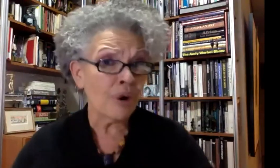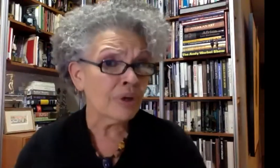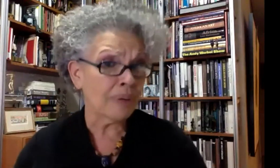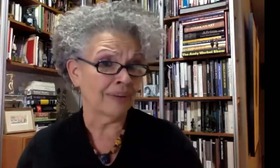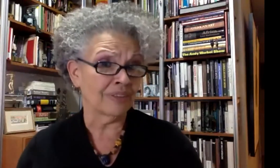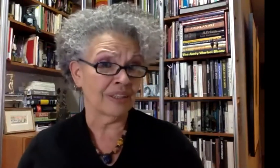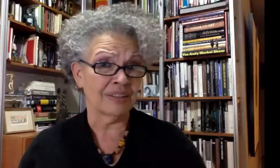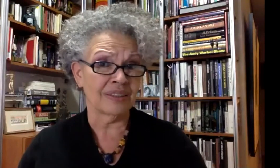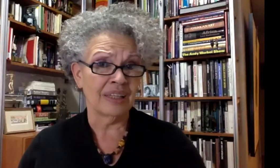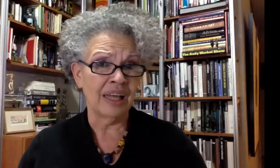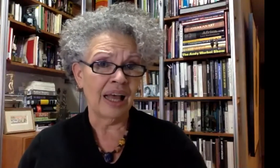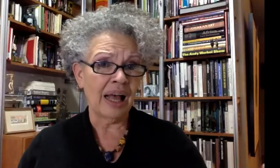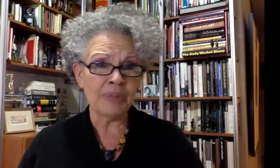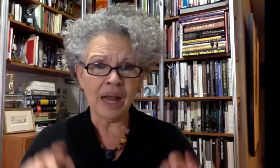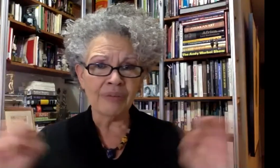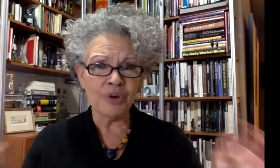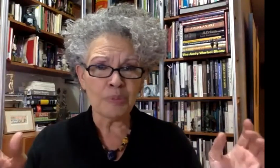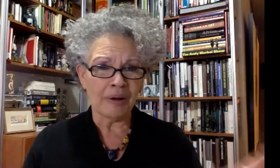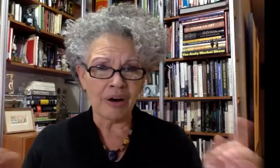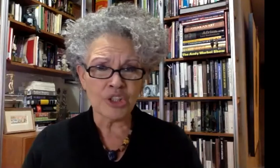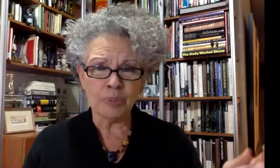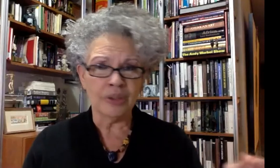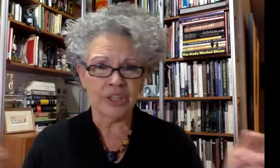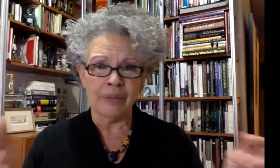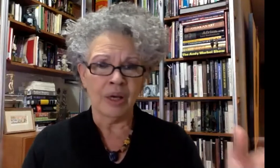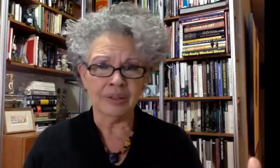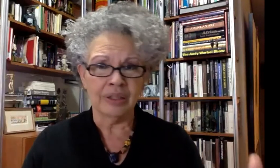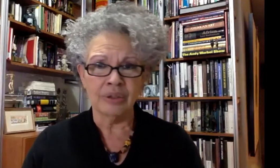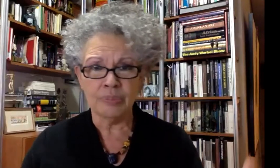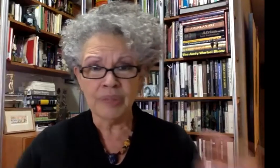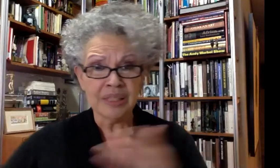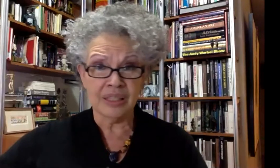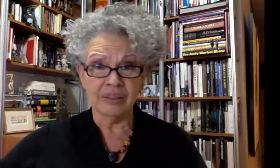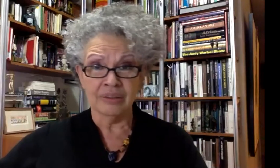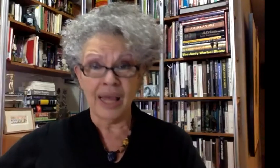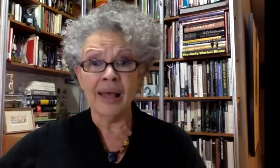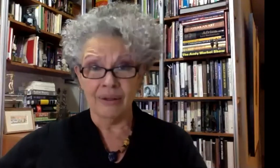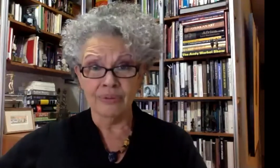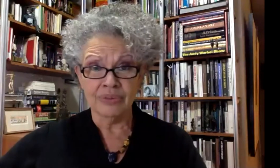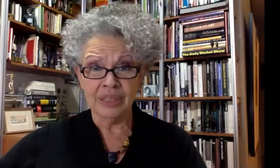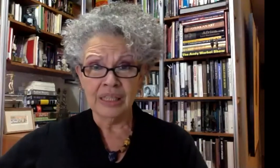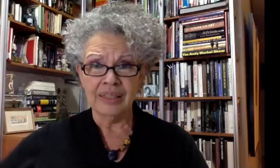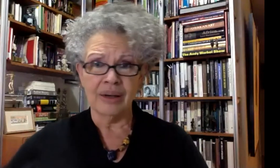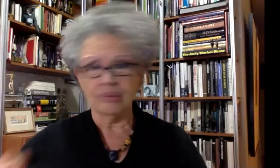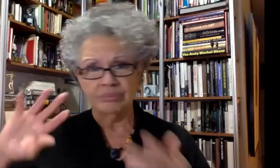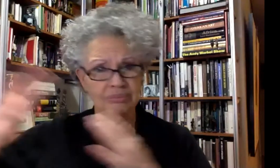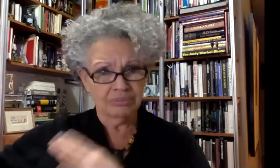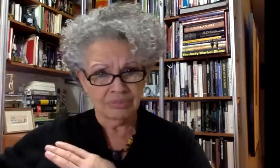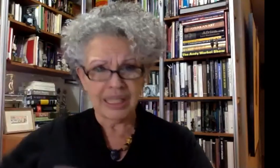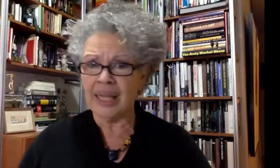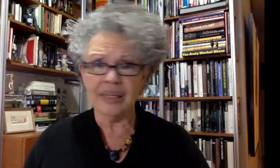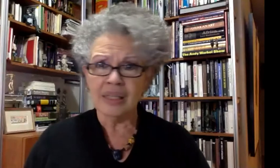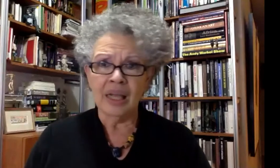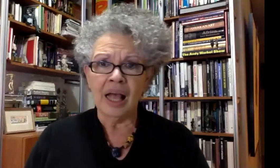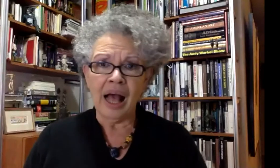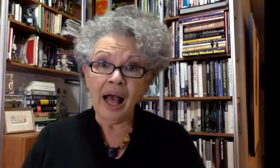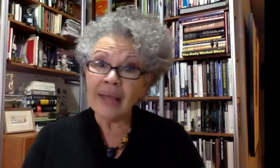That it always wows me every time and it did again and I also wanna say that I really